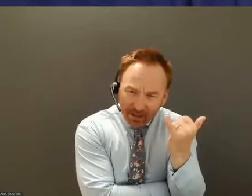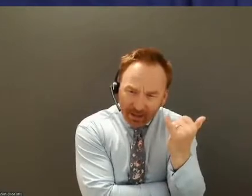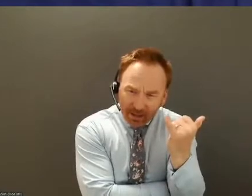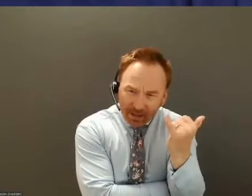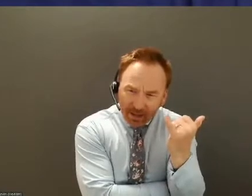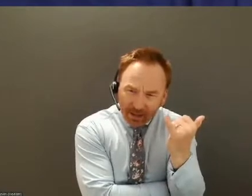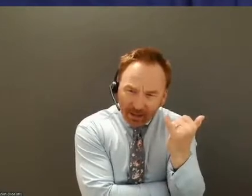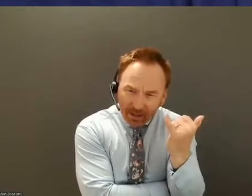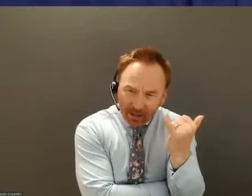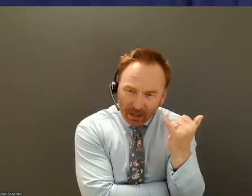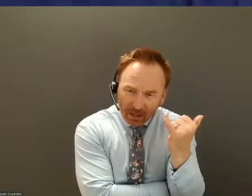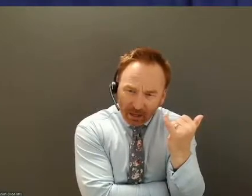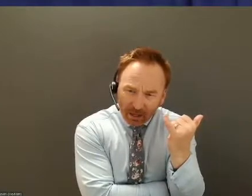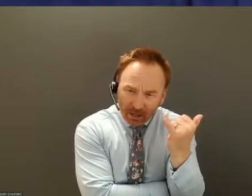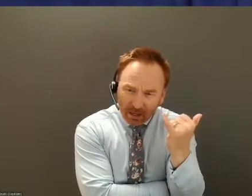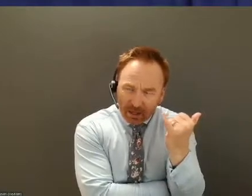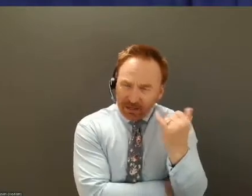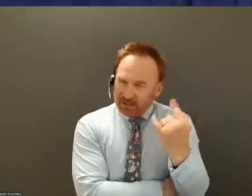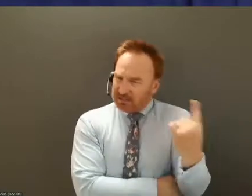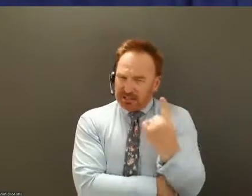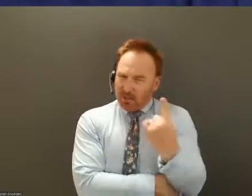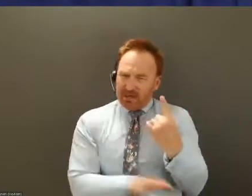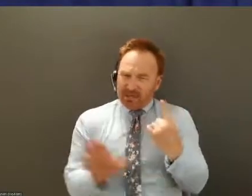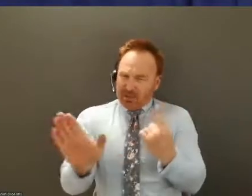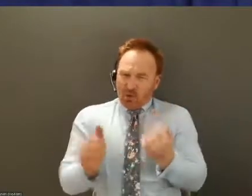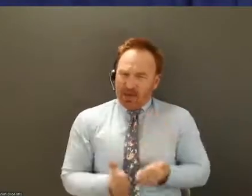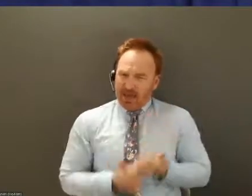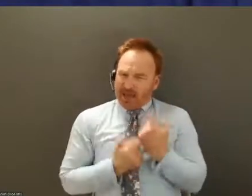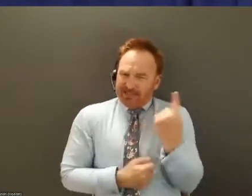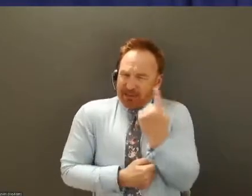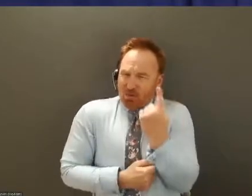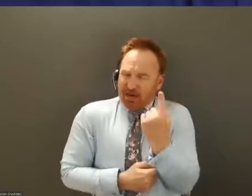All of us as Yukoners can do our